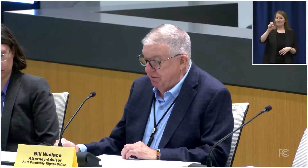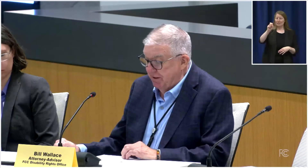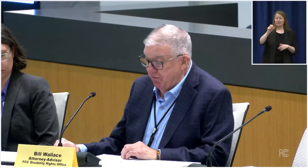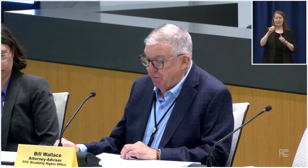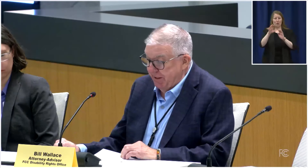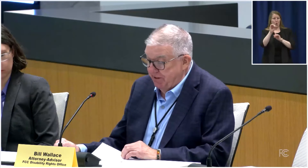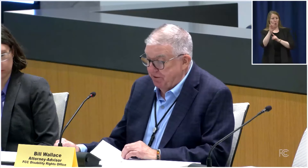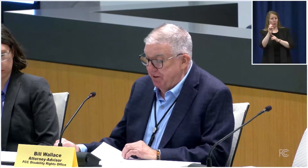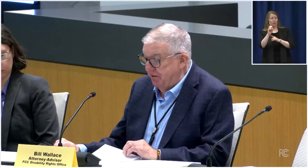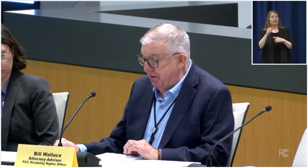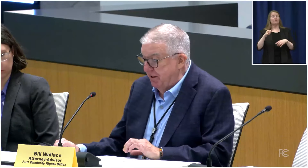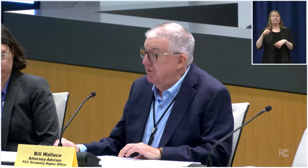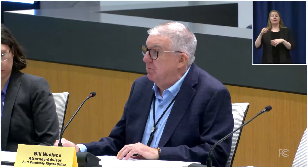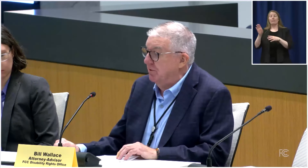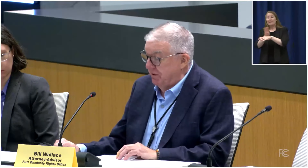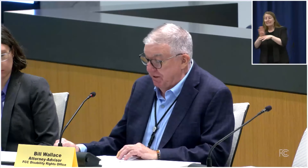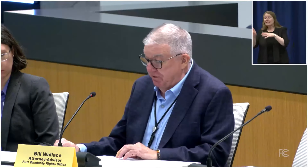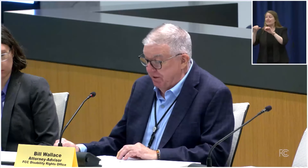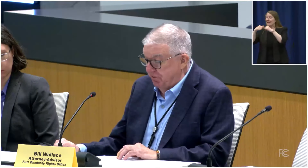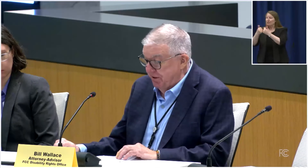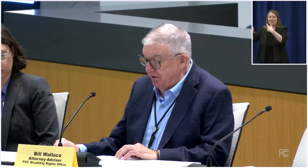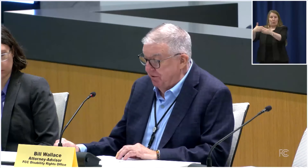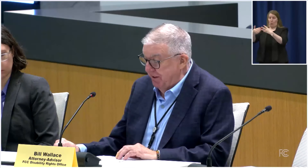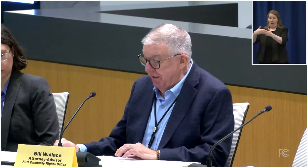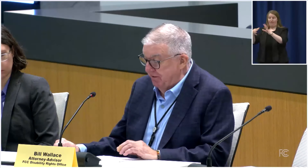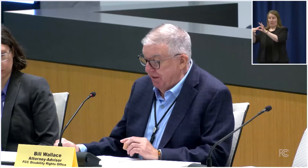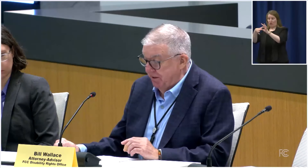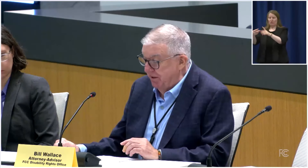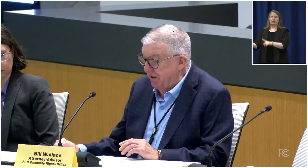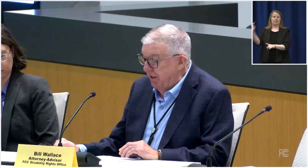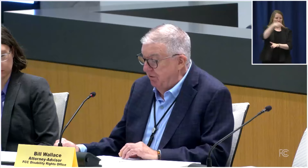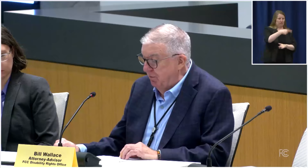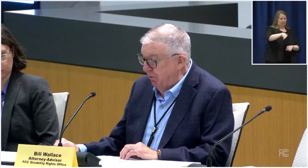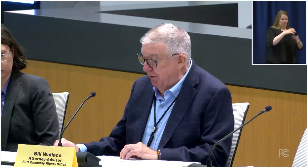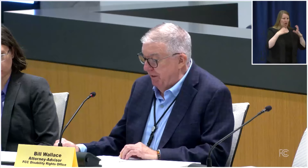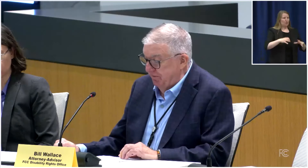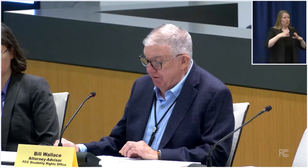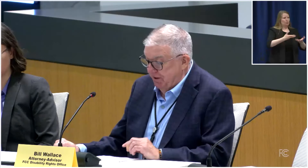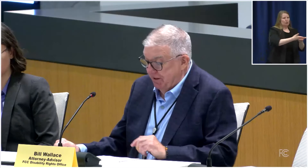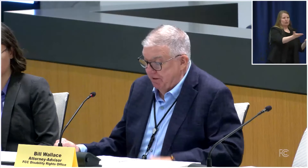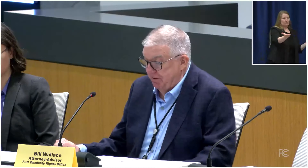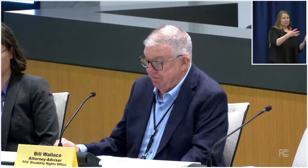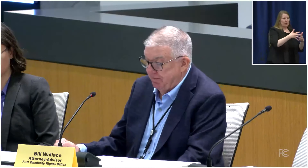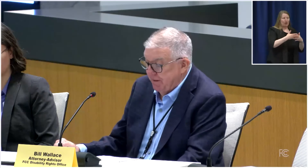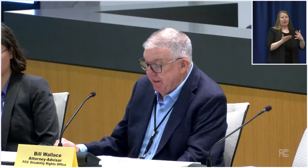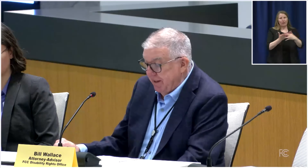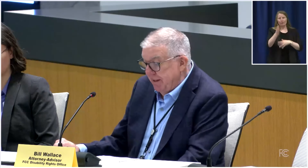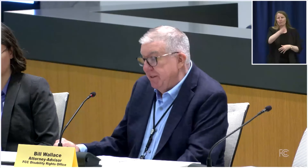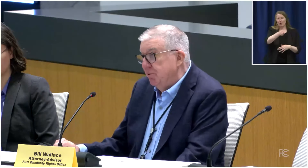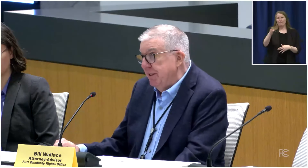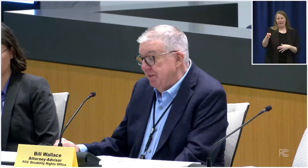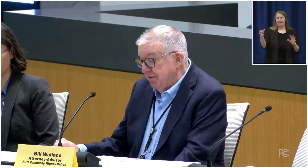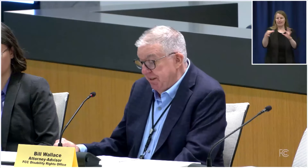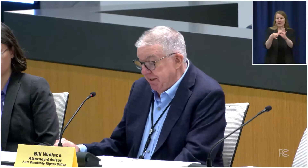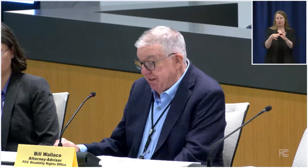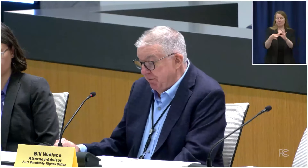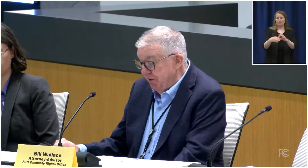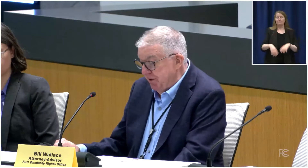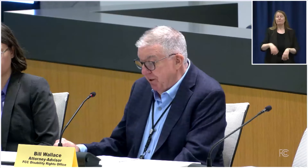COMPLAINTS AND OBTAINING CONSUMER INFORMATION. THE FCC'S ASL CONSUMER SUPPORT LINE CALLED ACE